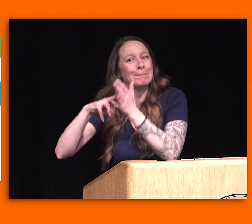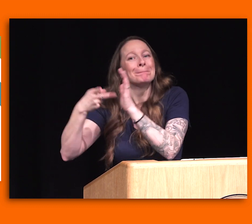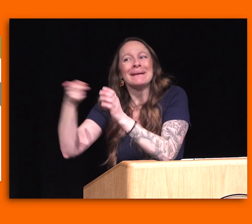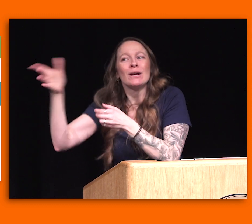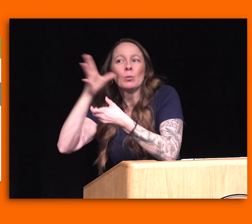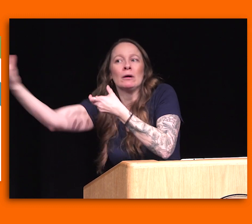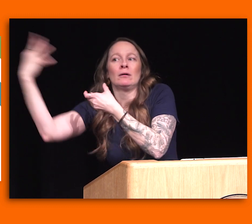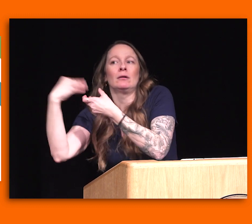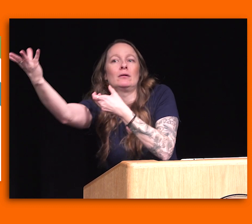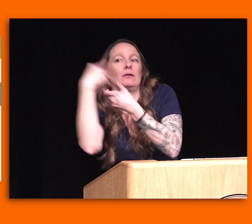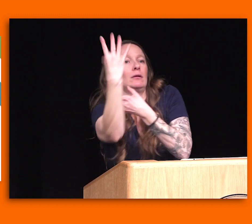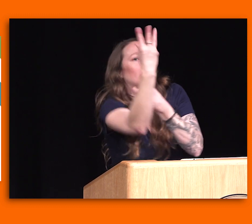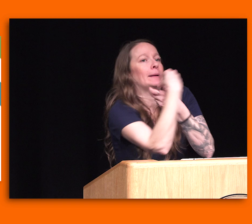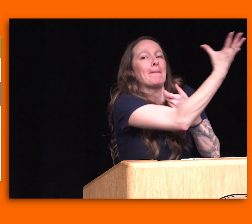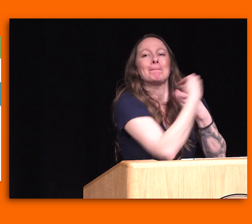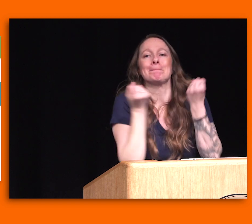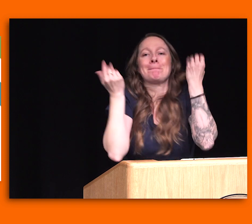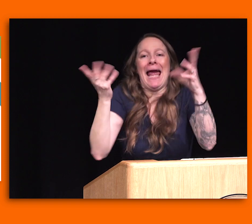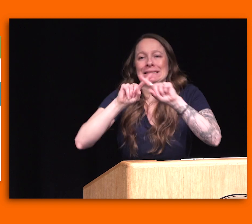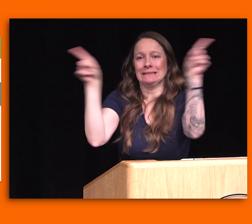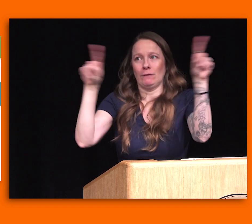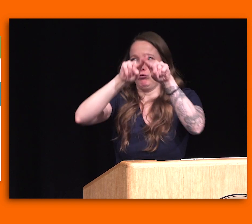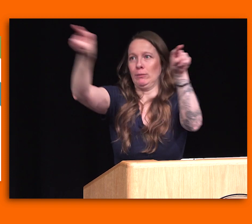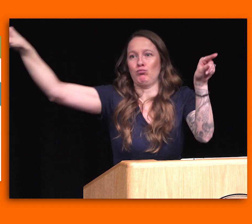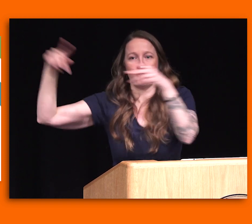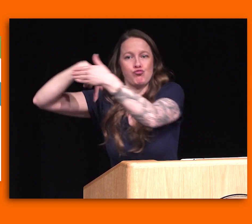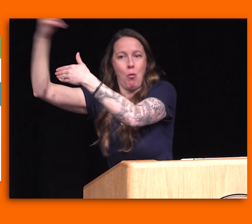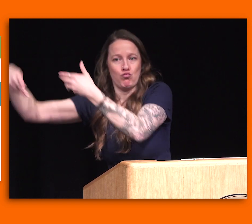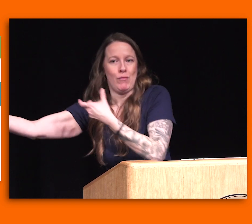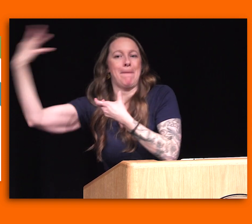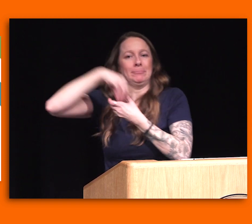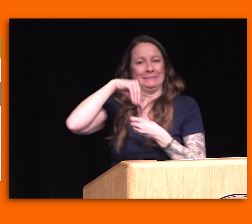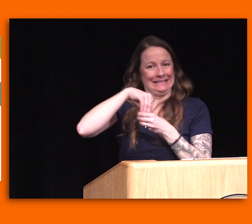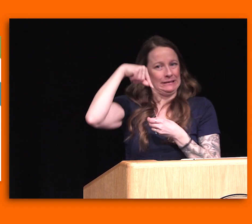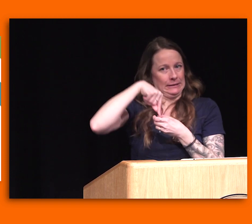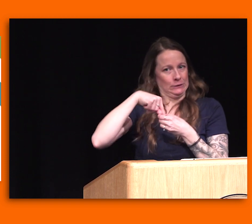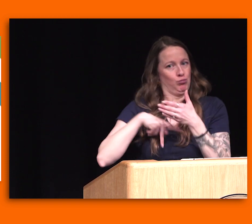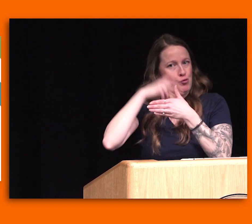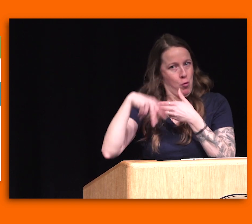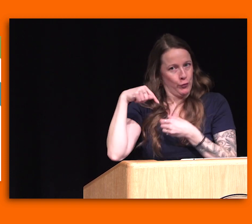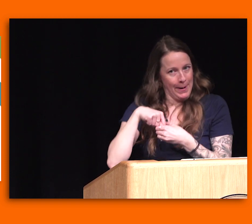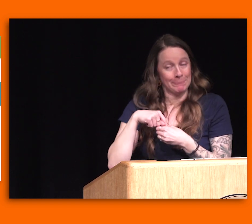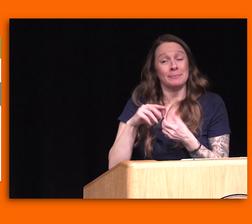type of program, meaning that it includes areas of different expertise outside of the program.